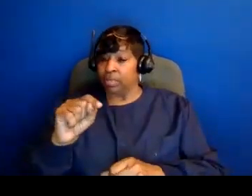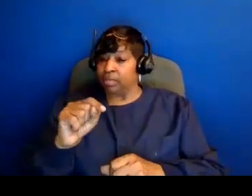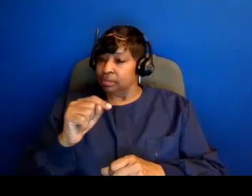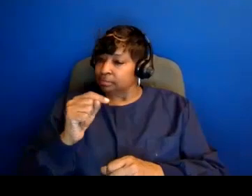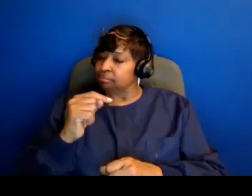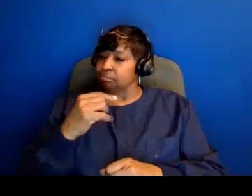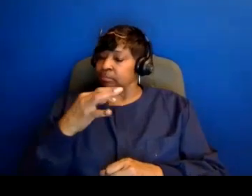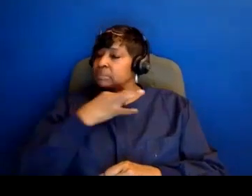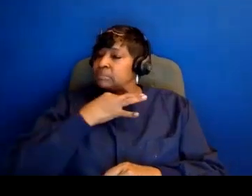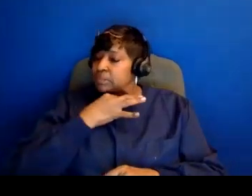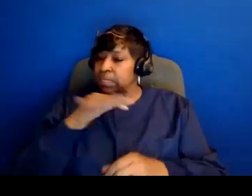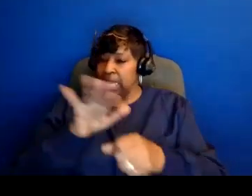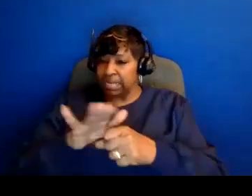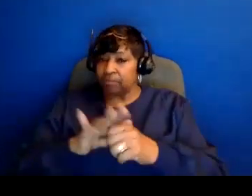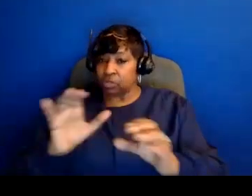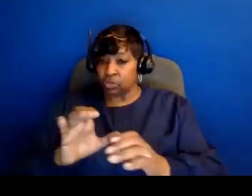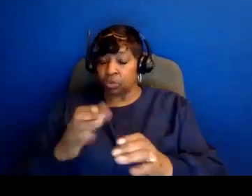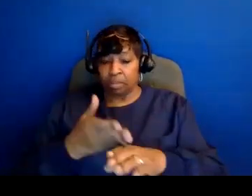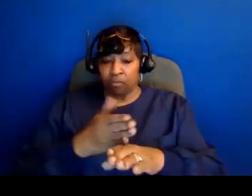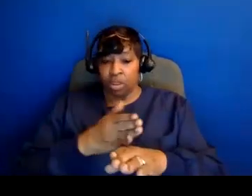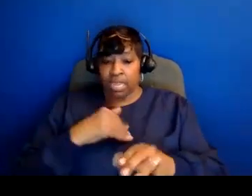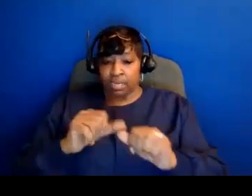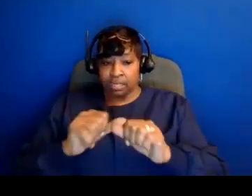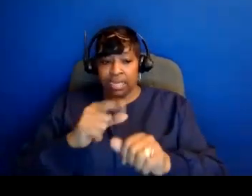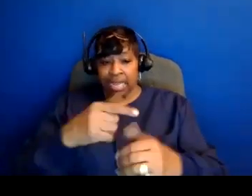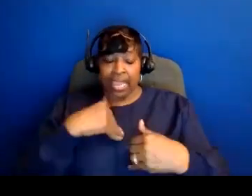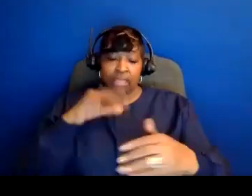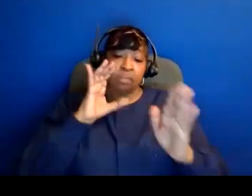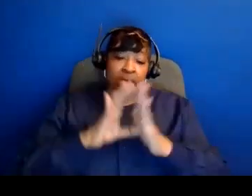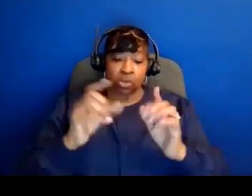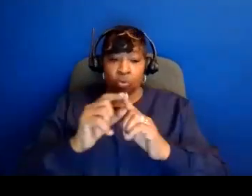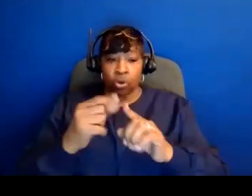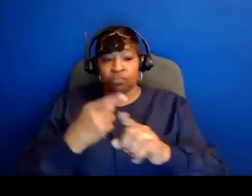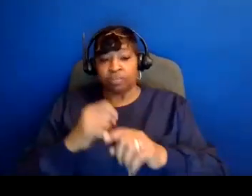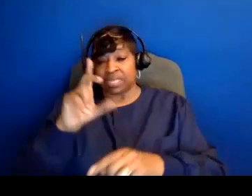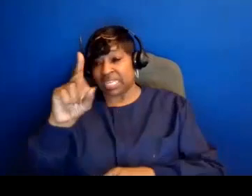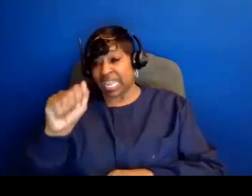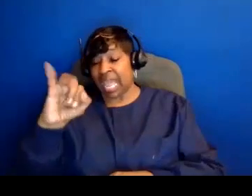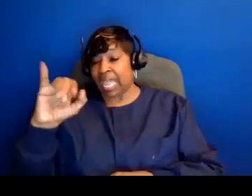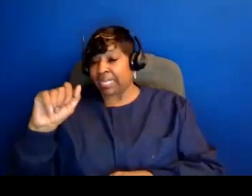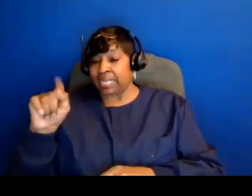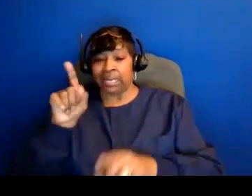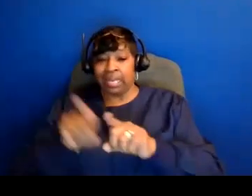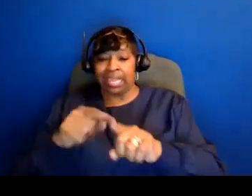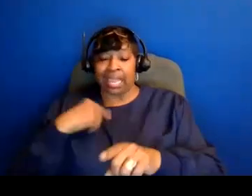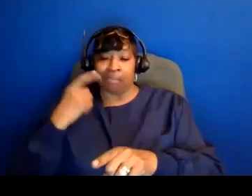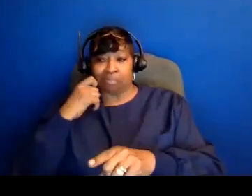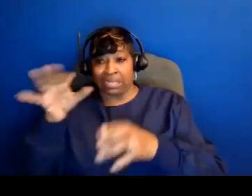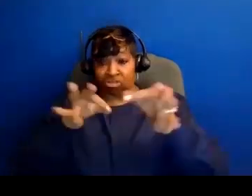lauravanpuymbrouck: and research has also shown that even when participants try to fake, the Iat faking becomes very evident.